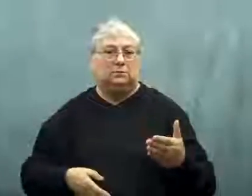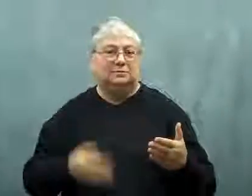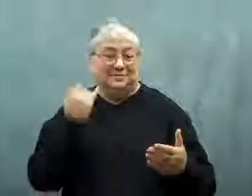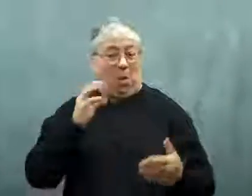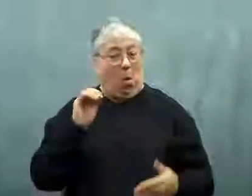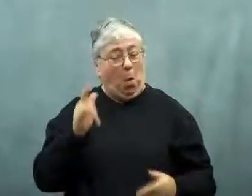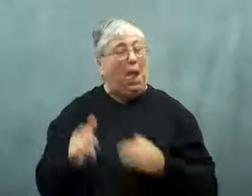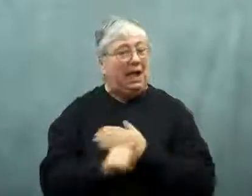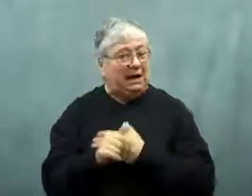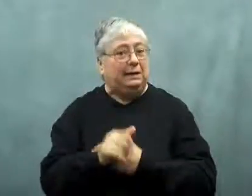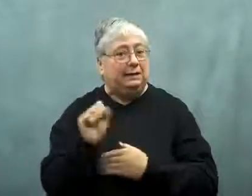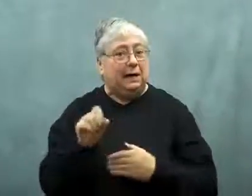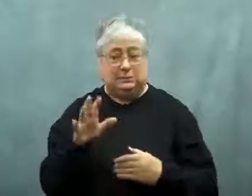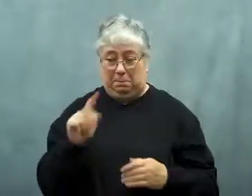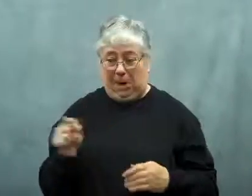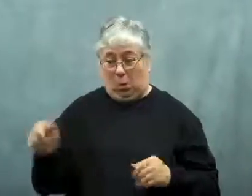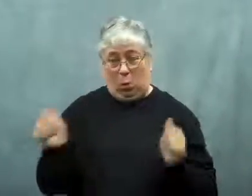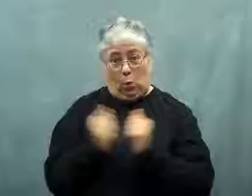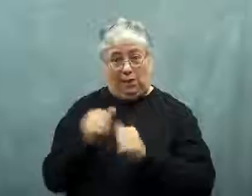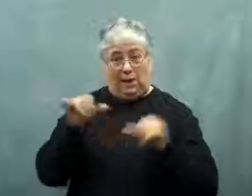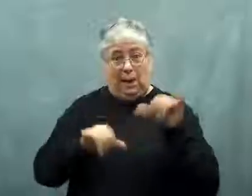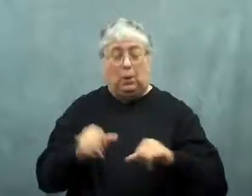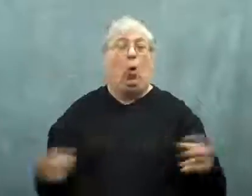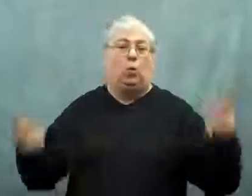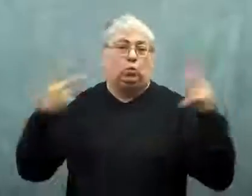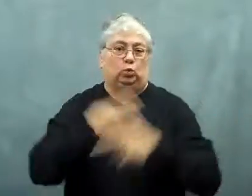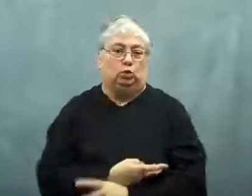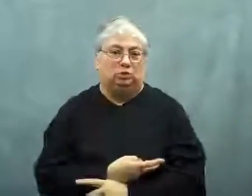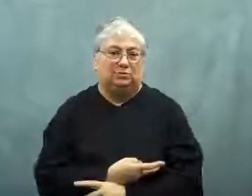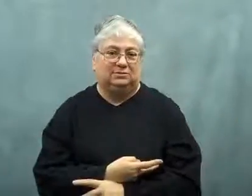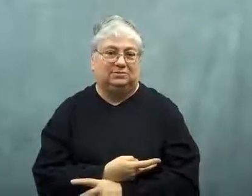The oil itself is dangerous, but the chemical made it even more so.